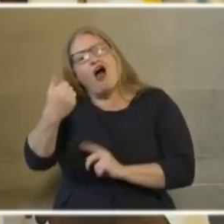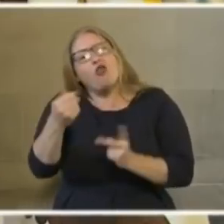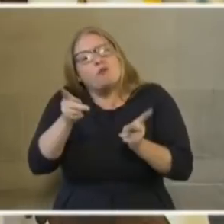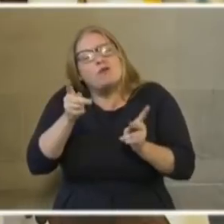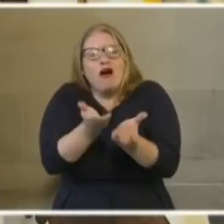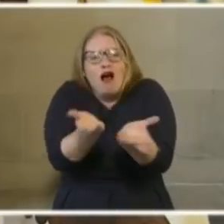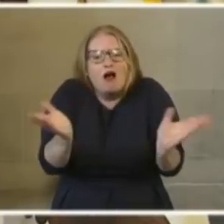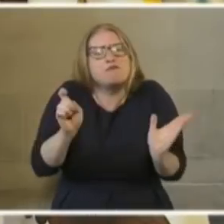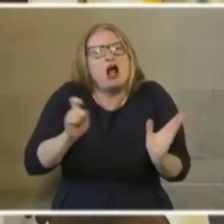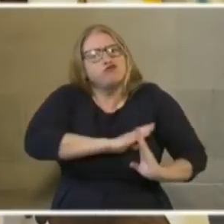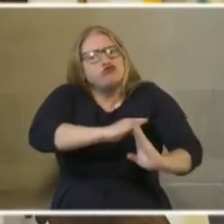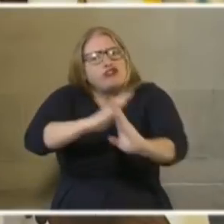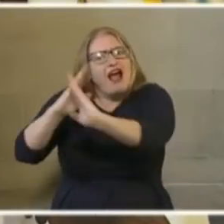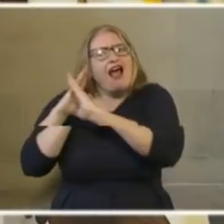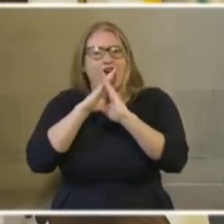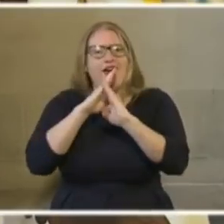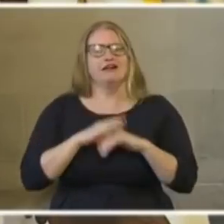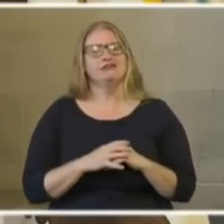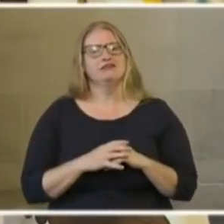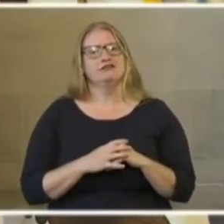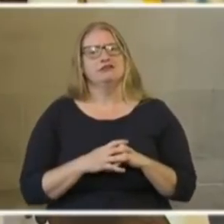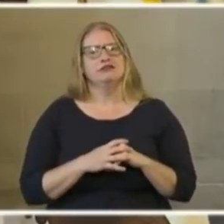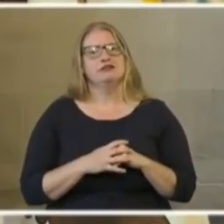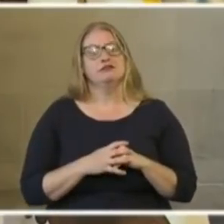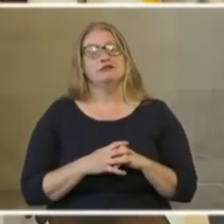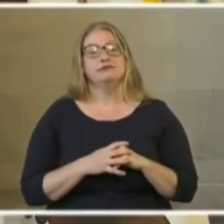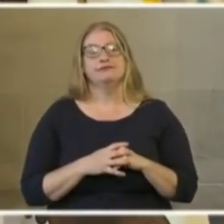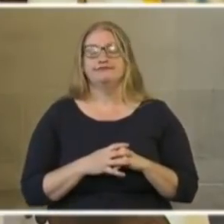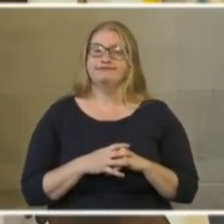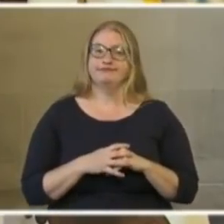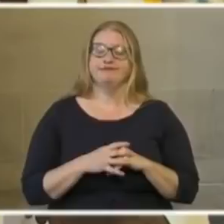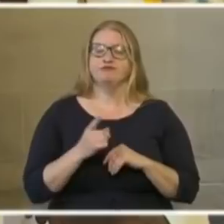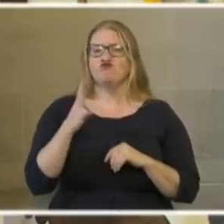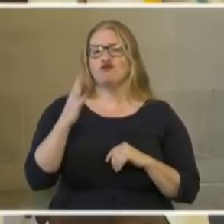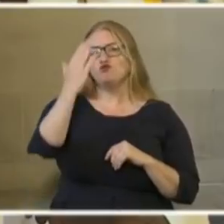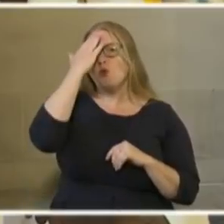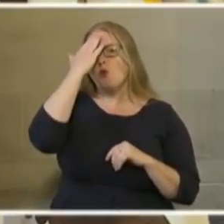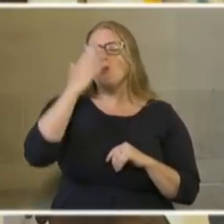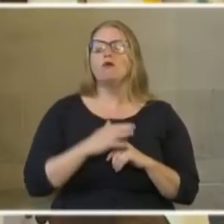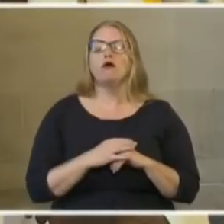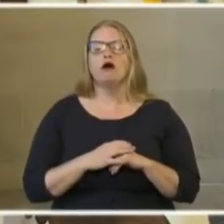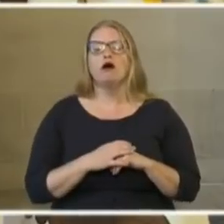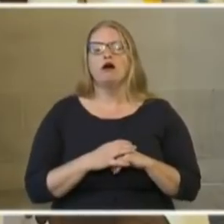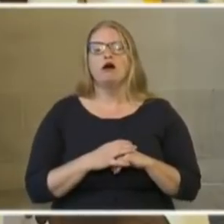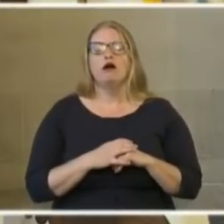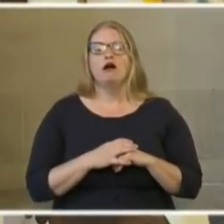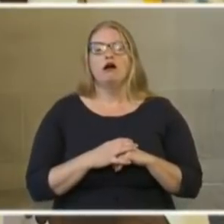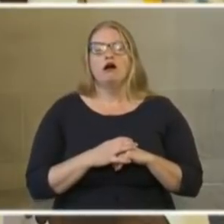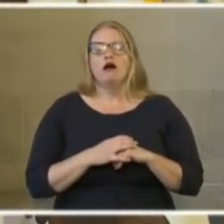ESPECIALLY WHEN YOU ARE AROUND OTHER PEOPLE. IT'S NOT JUST PROTECTING YOU IT'S ABOUT PROTECTING THEM AS